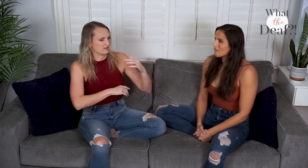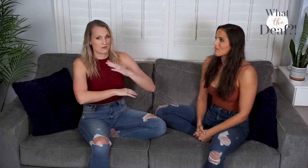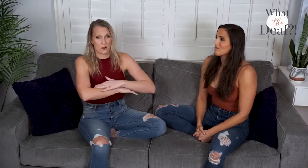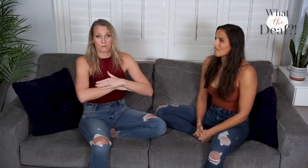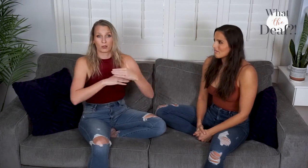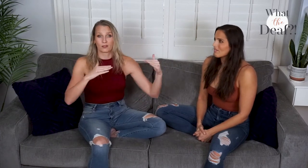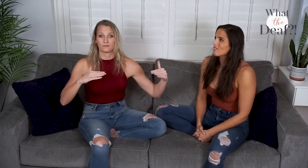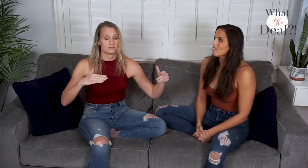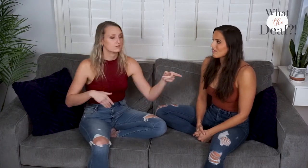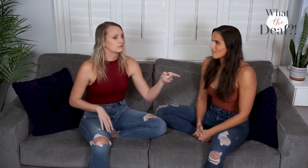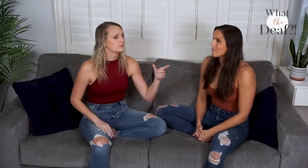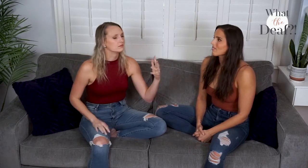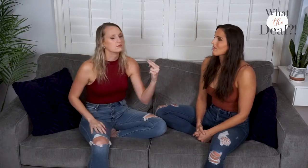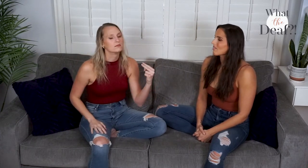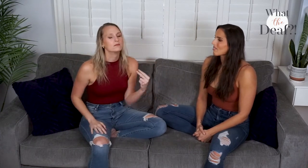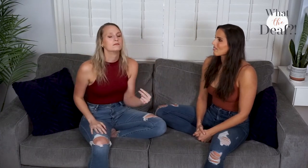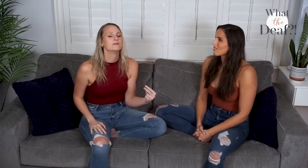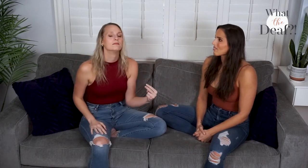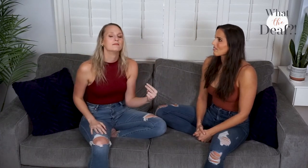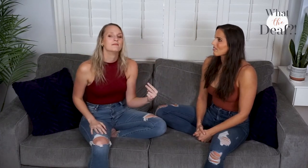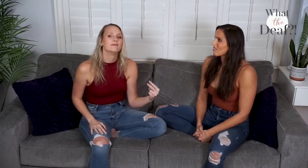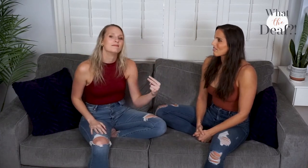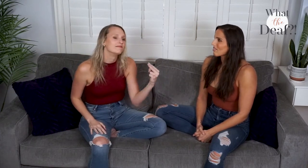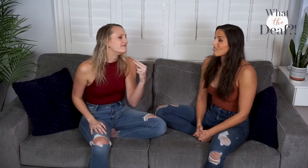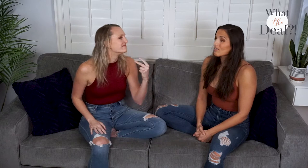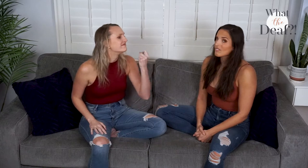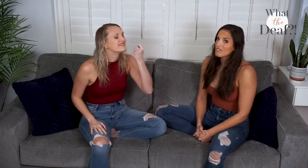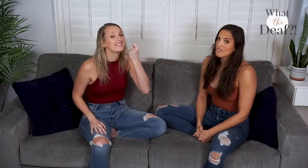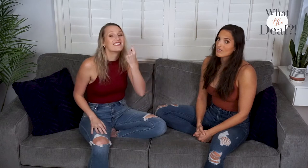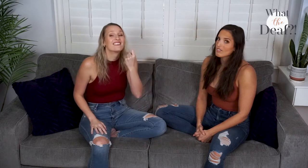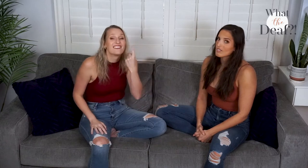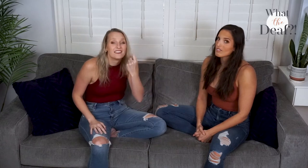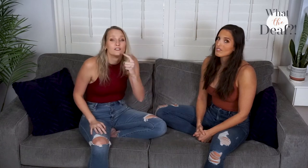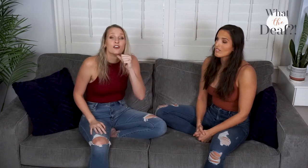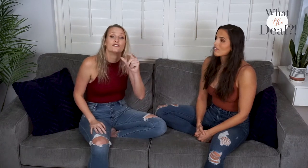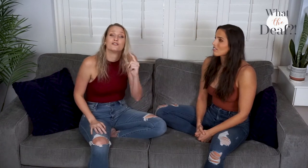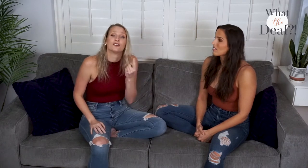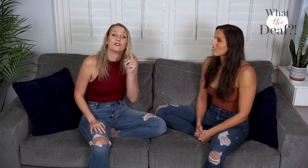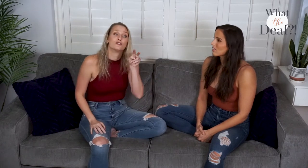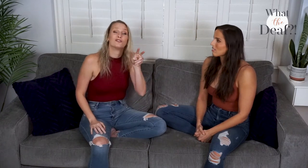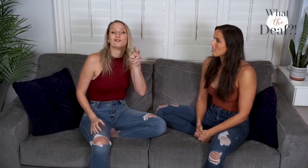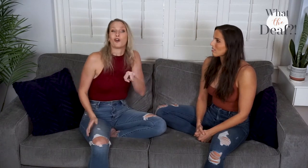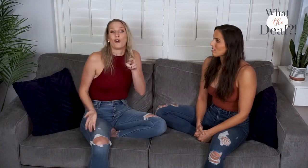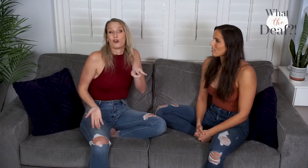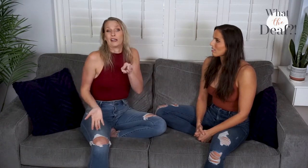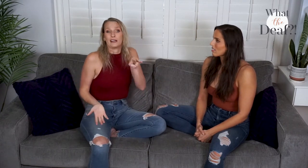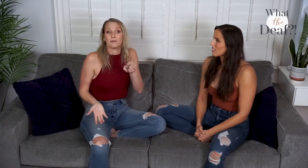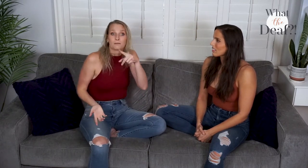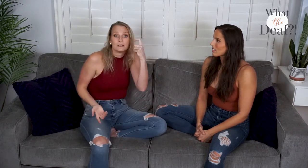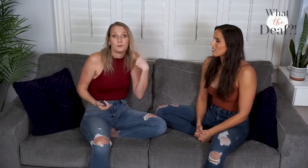from the table that we were at, and they were just staring. Granted, it was not just that kind of staring like